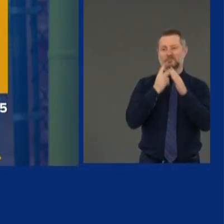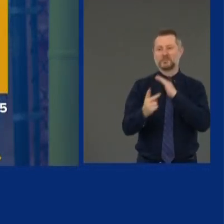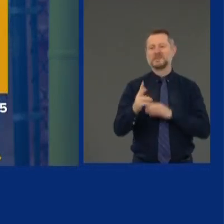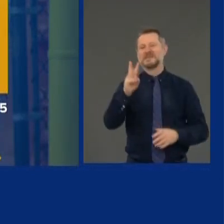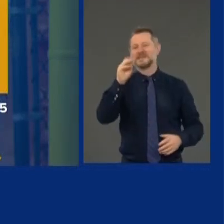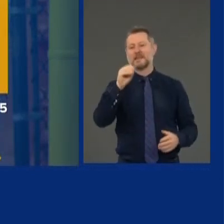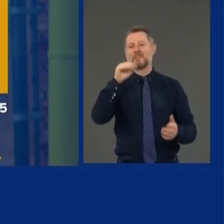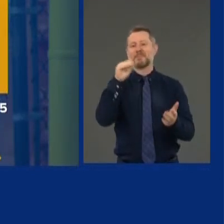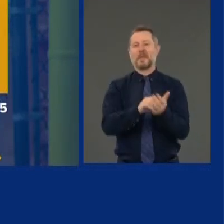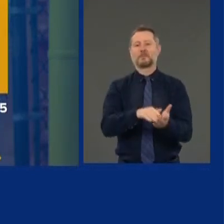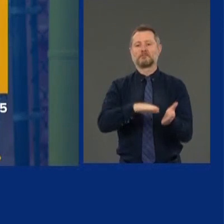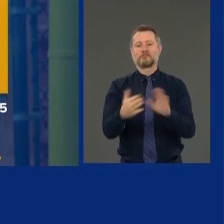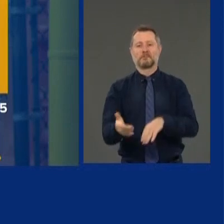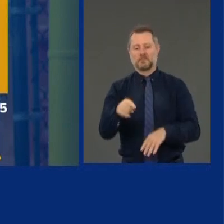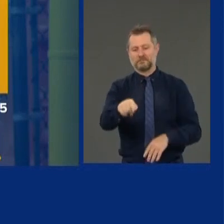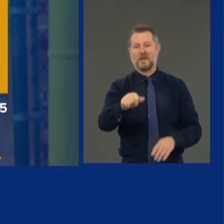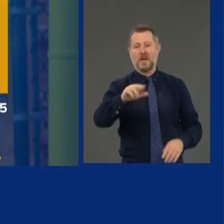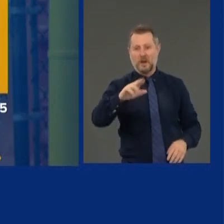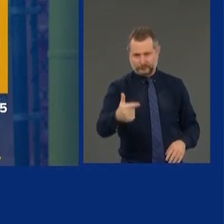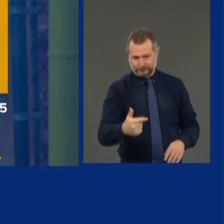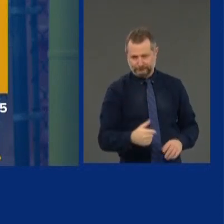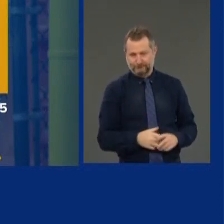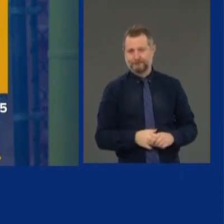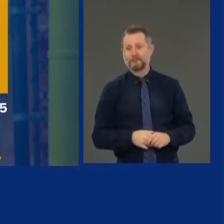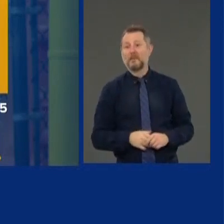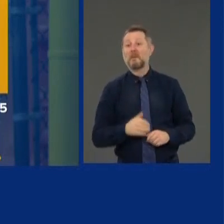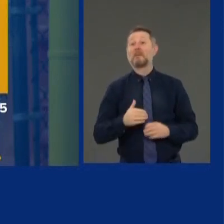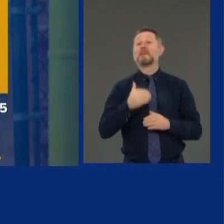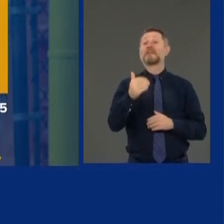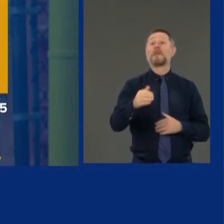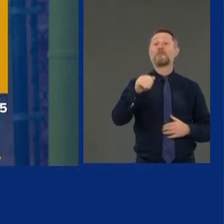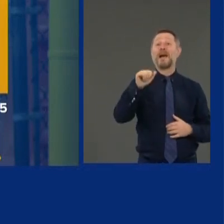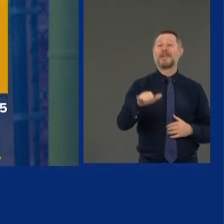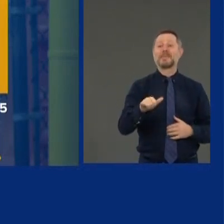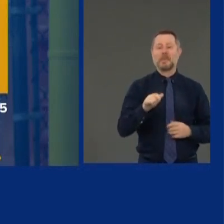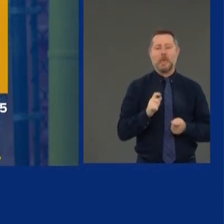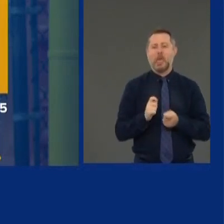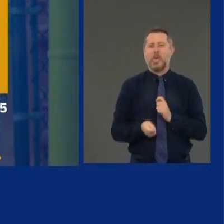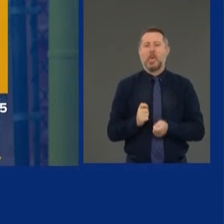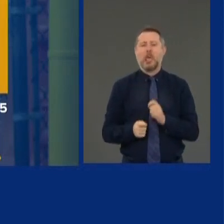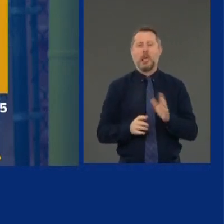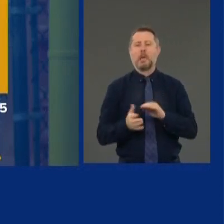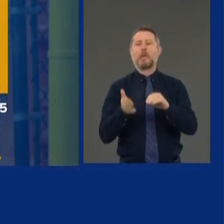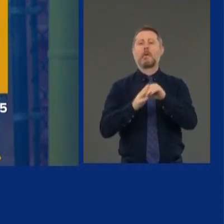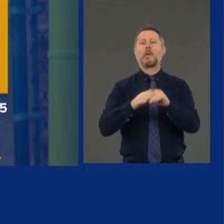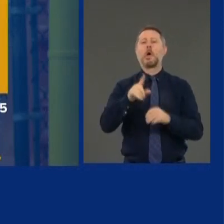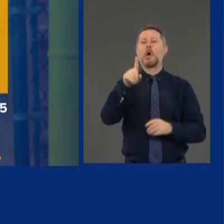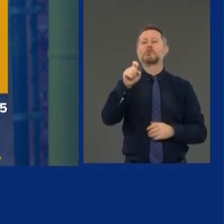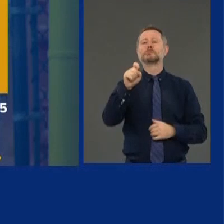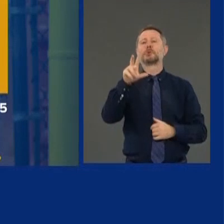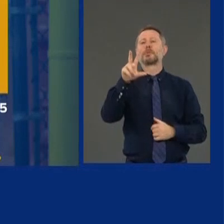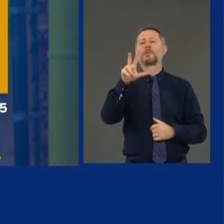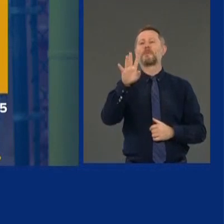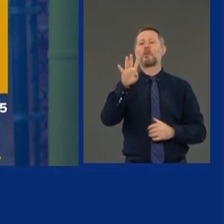INCREASE PROJECTED DEATHS. IN APRIL THEY PROJECTED 60,000